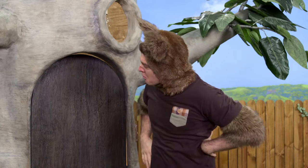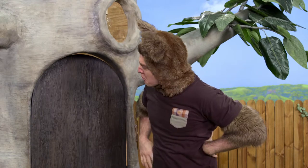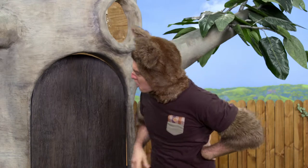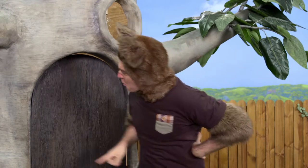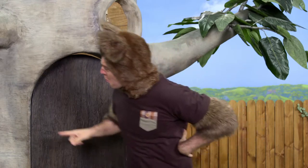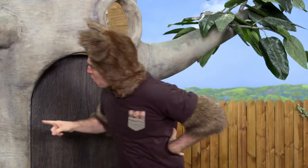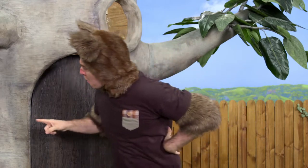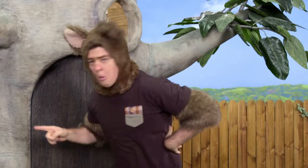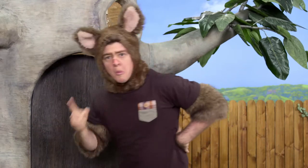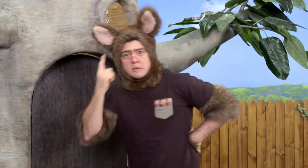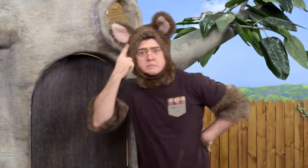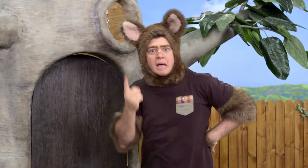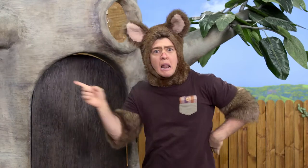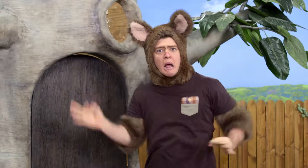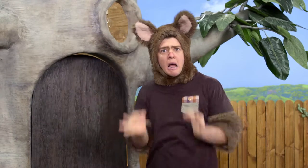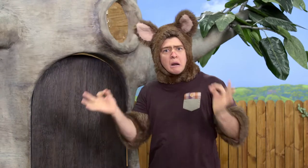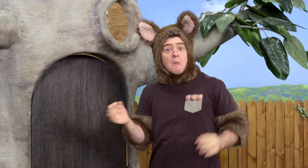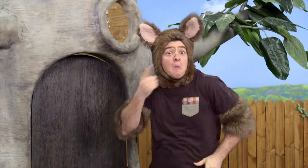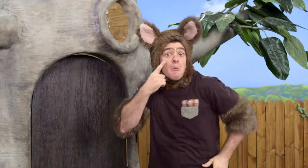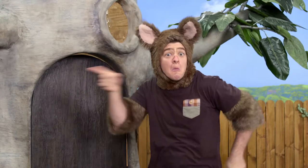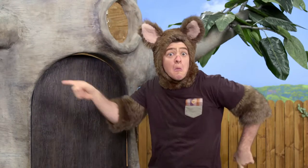Huh? Hmmm. Let's see what Sally's doing in the garden.